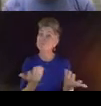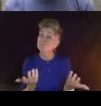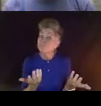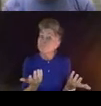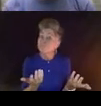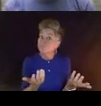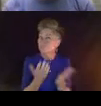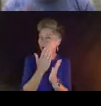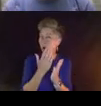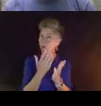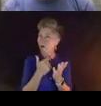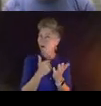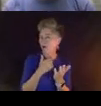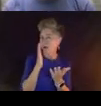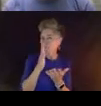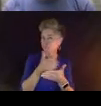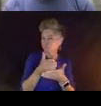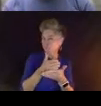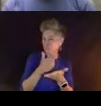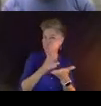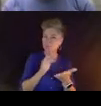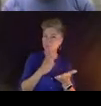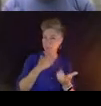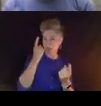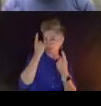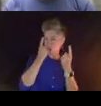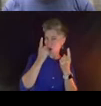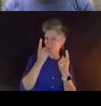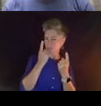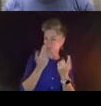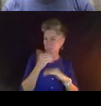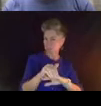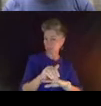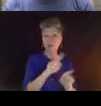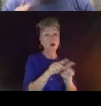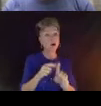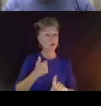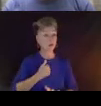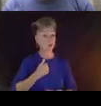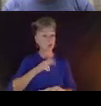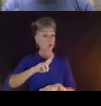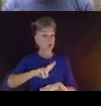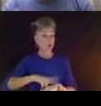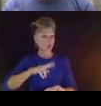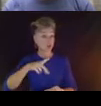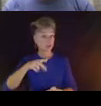that I've come across and wanna share tonight. I do also wanna just say, as a nurse practitioner, I am not an endocrinologist or gynecologist,